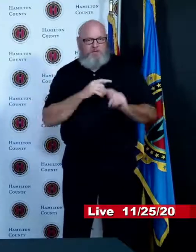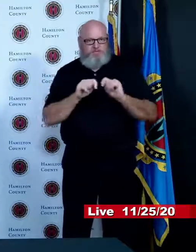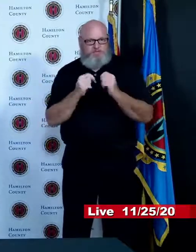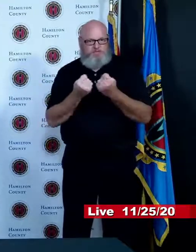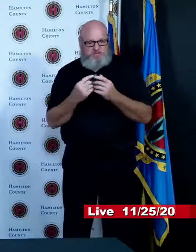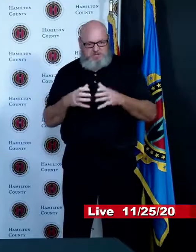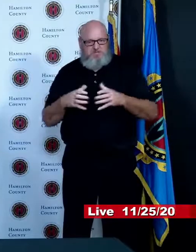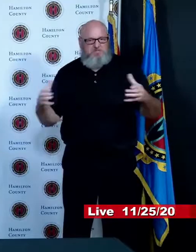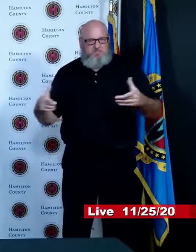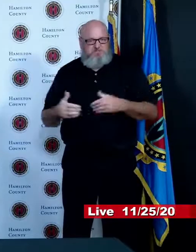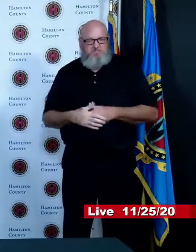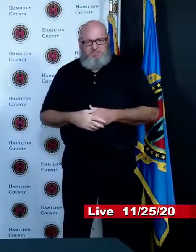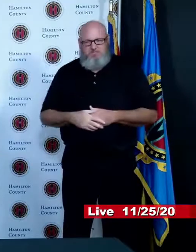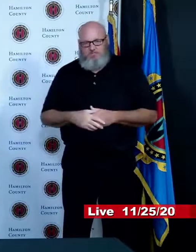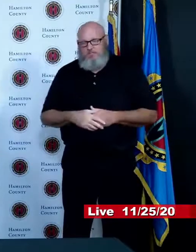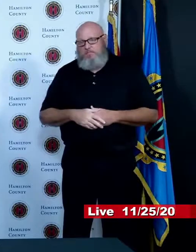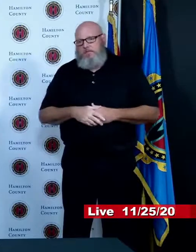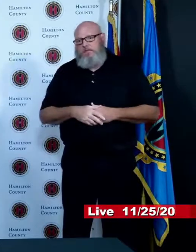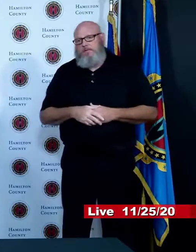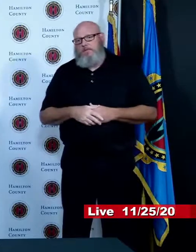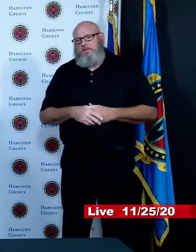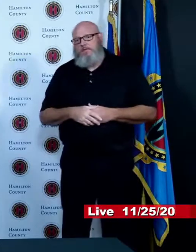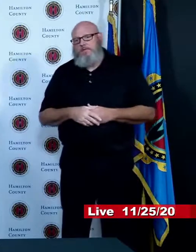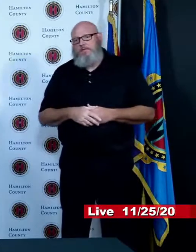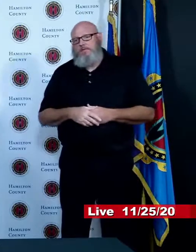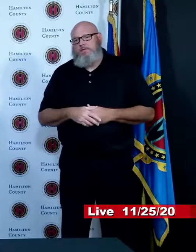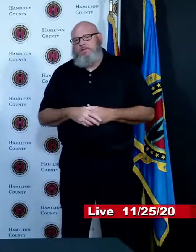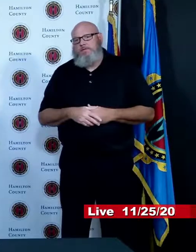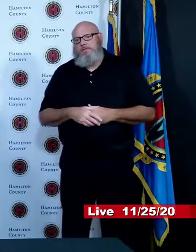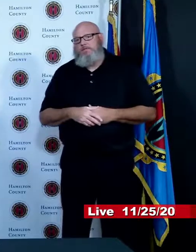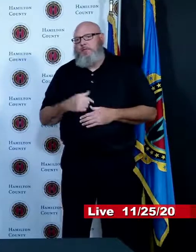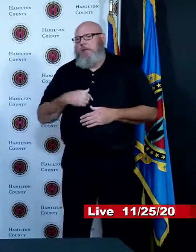asking the question which large gatherings you have attended and we have done so to make sure